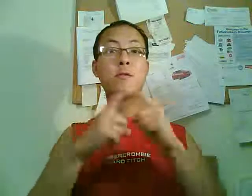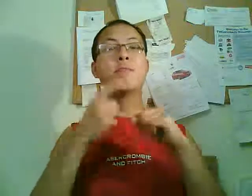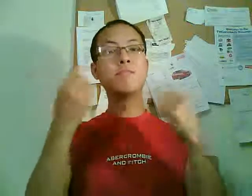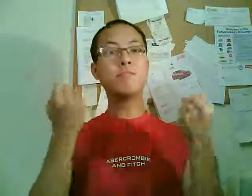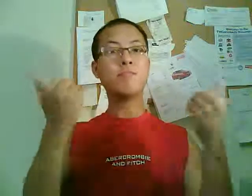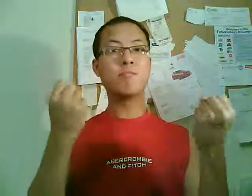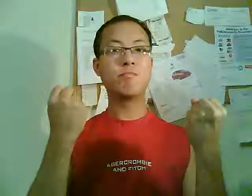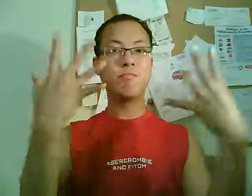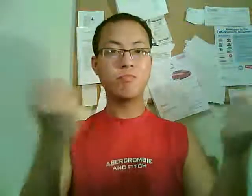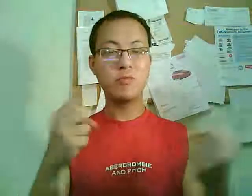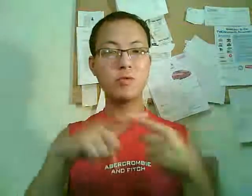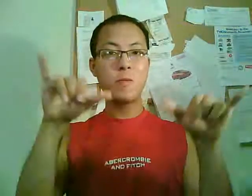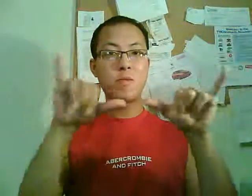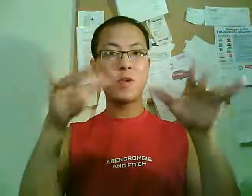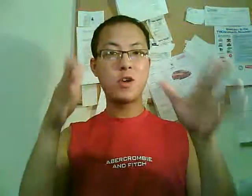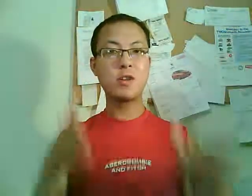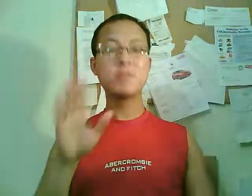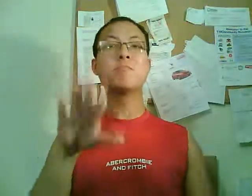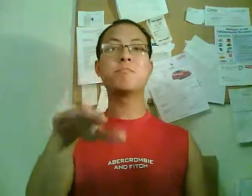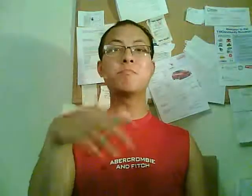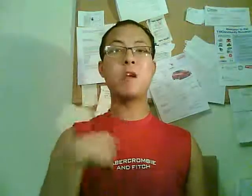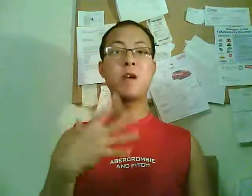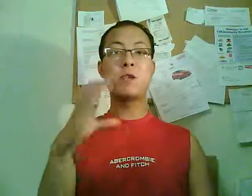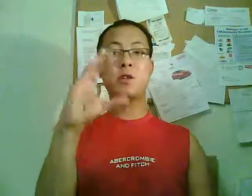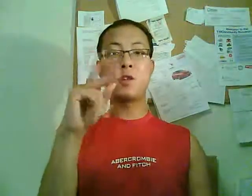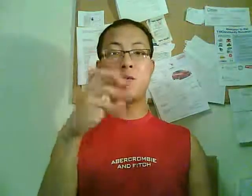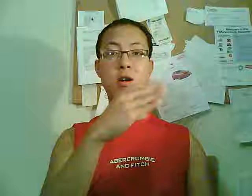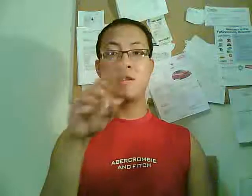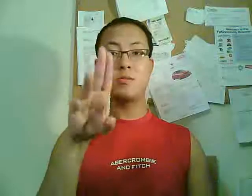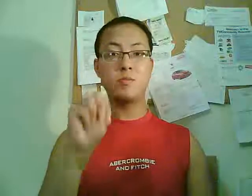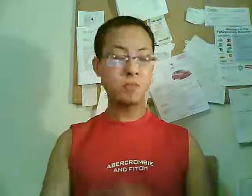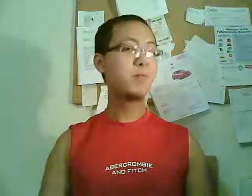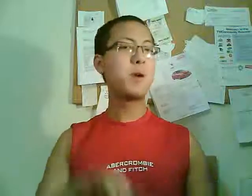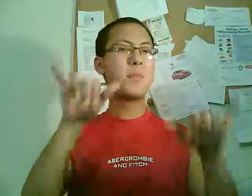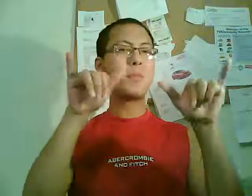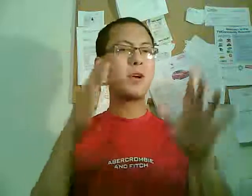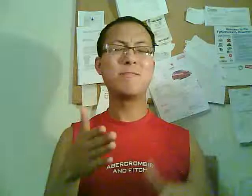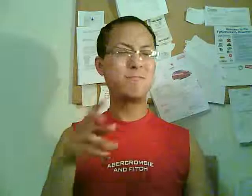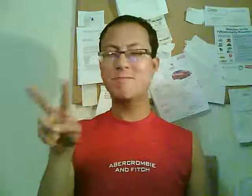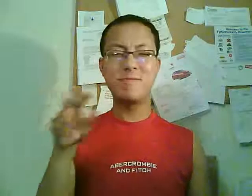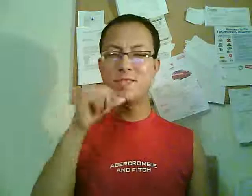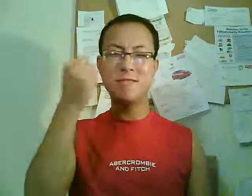My friend signed to the bartender, "I want a Coke and Rum." Of course, the bartender did not understand.